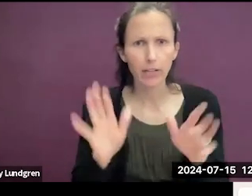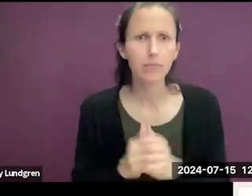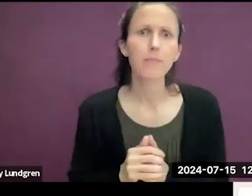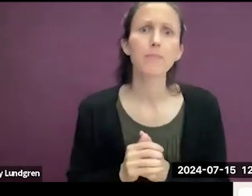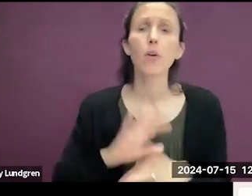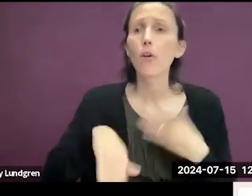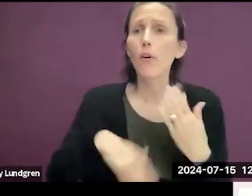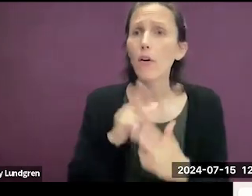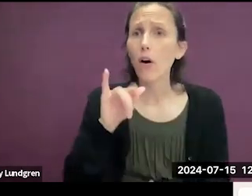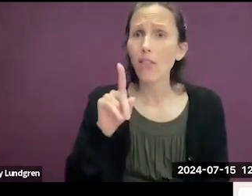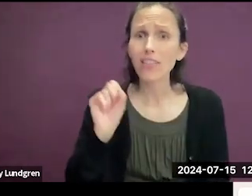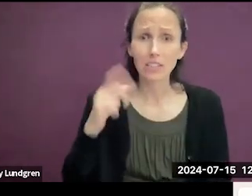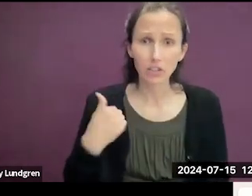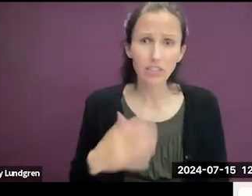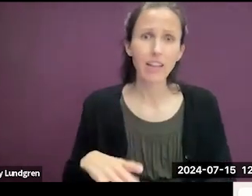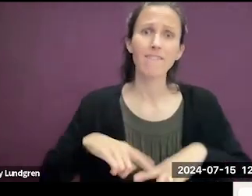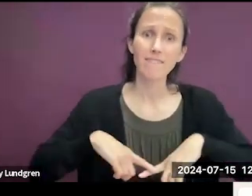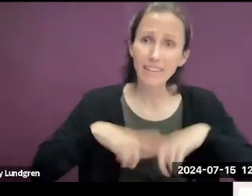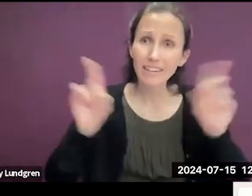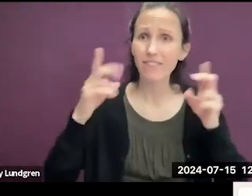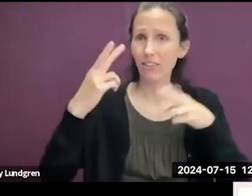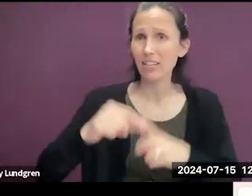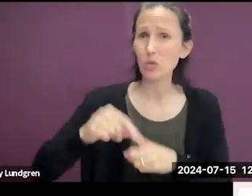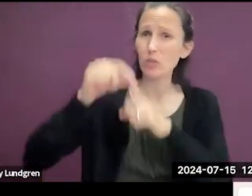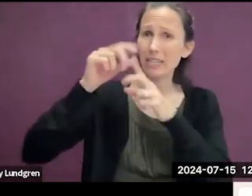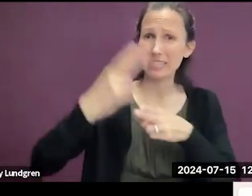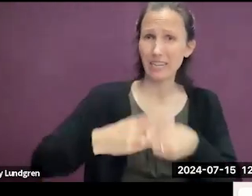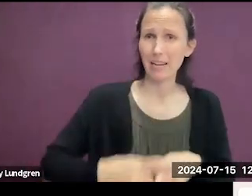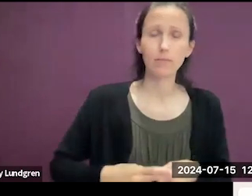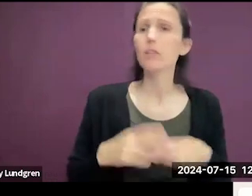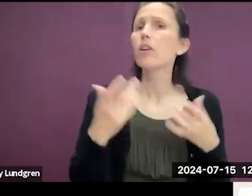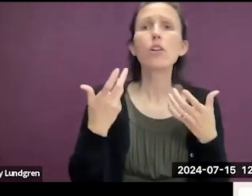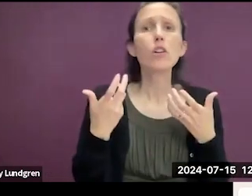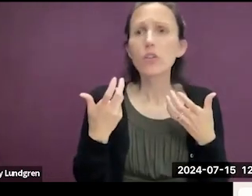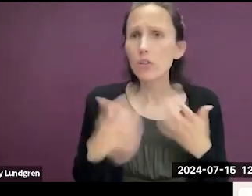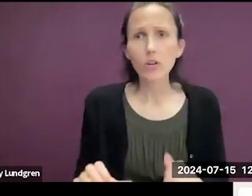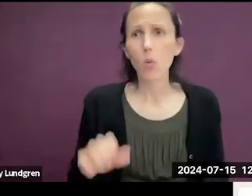So we don't wanna have a screen that is full of links that all say "click here."